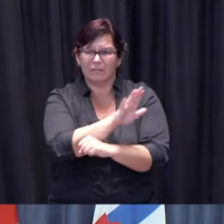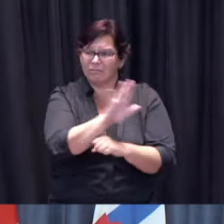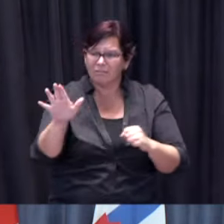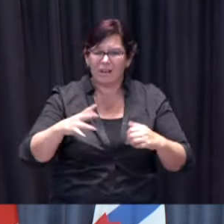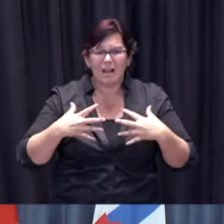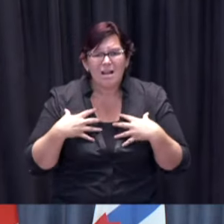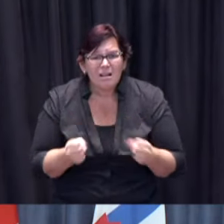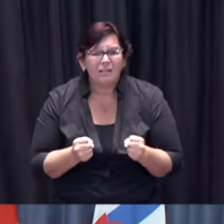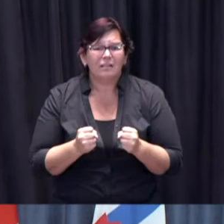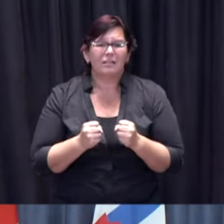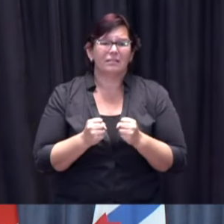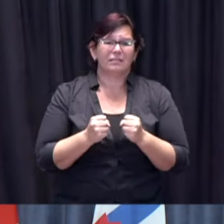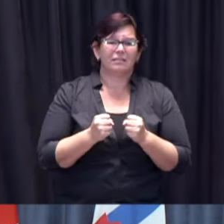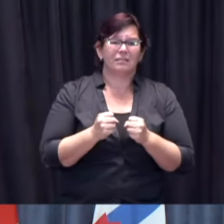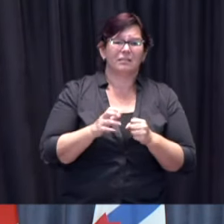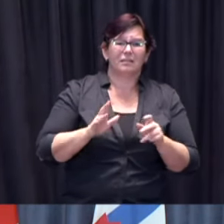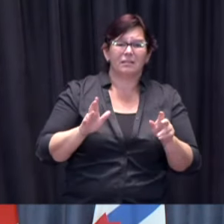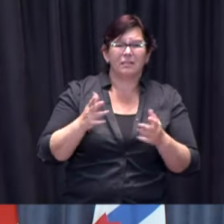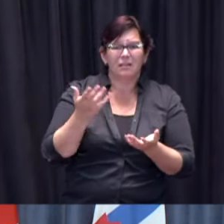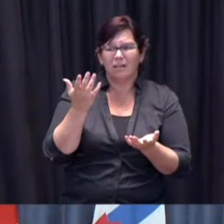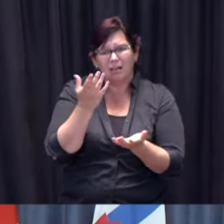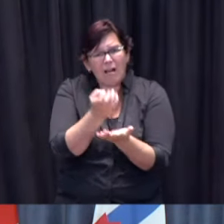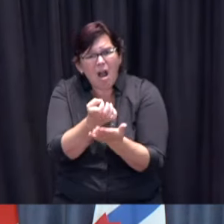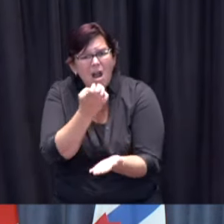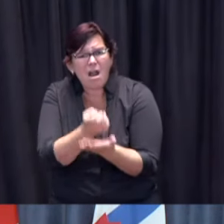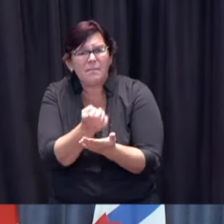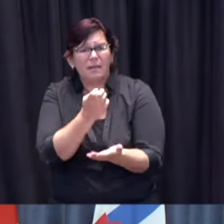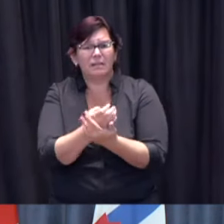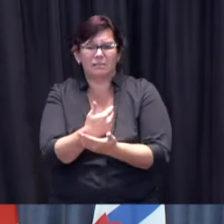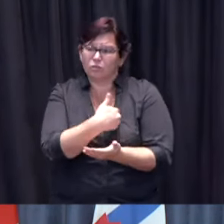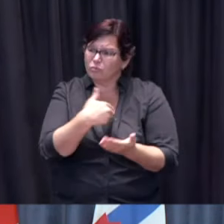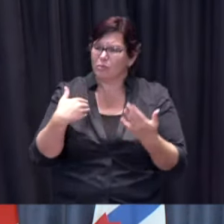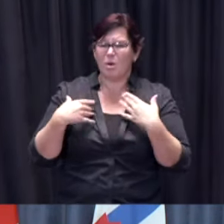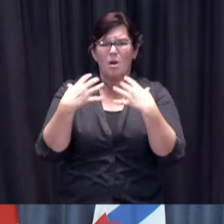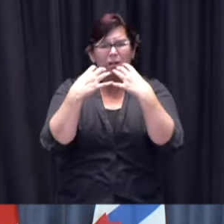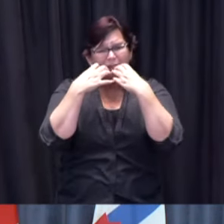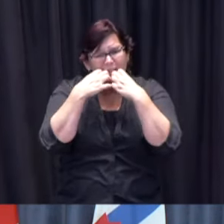both of which are very important. And on that note I would like to invite Deputy Mayor Michael Thompson